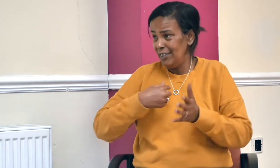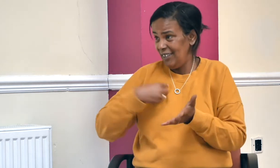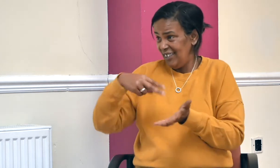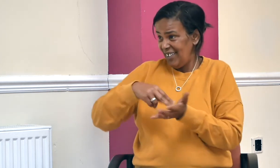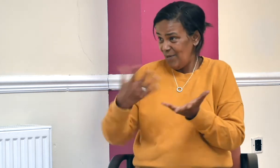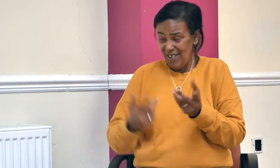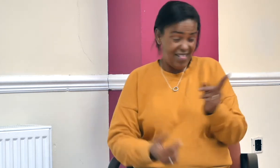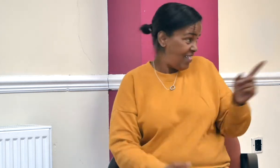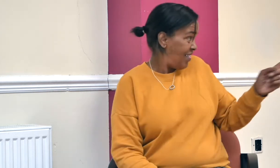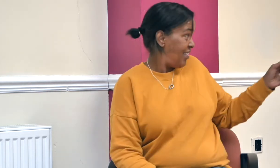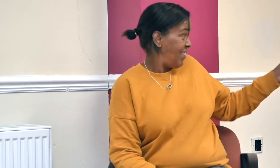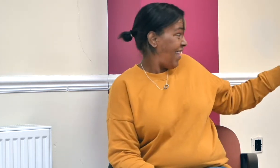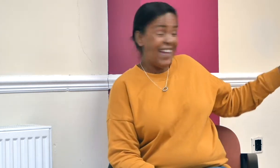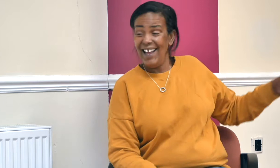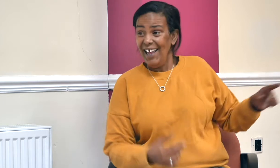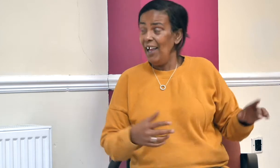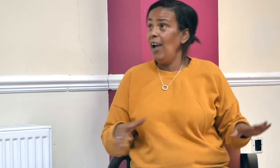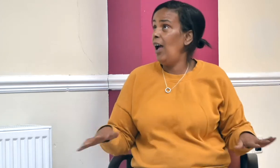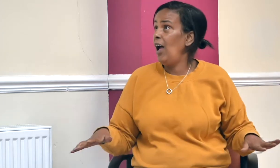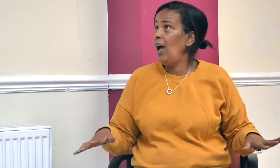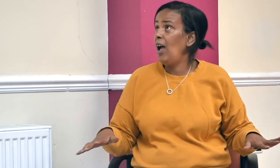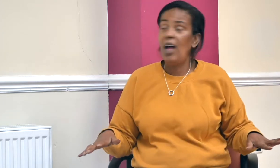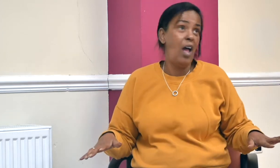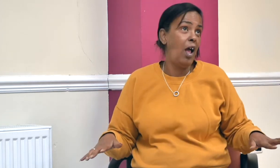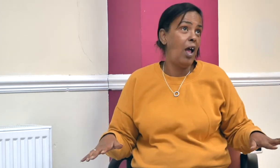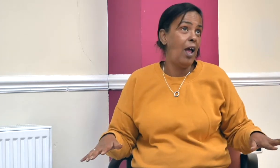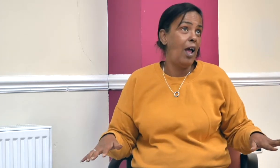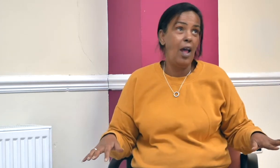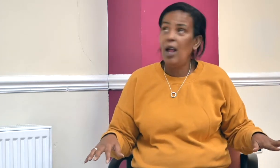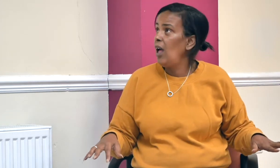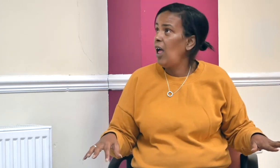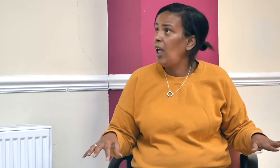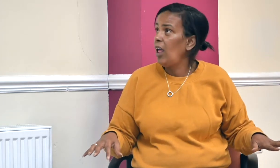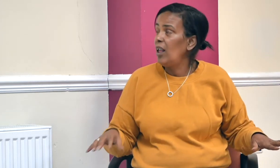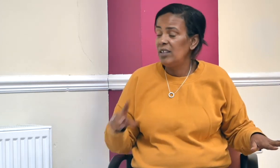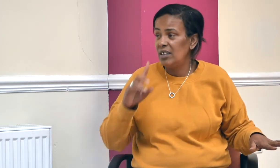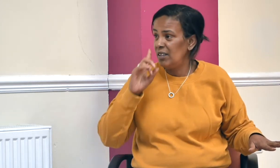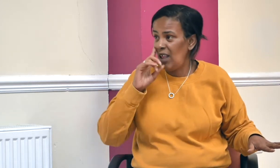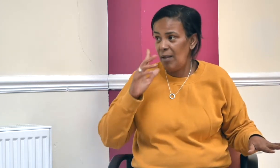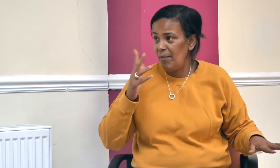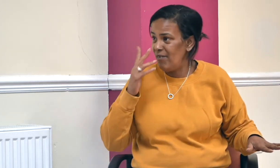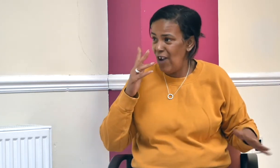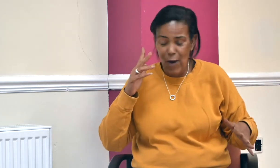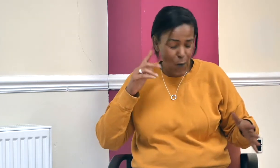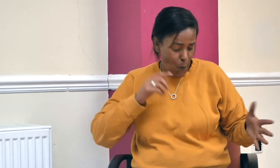I was standing over there, completely gob smacked! I'd never seen anything like it!